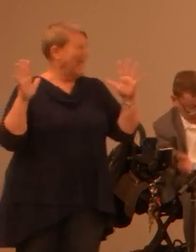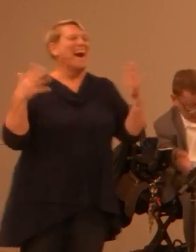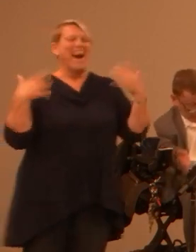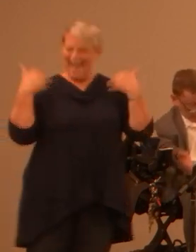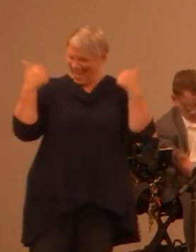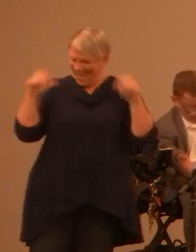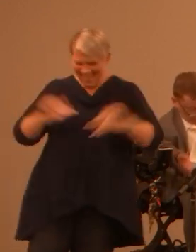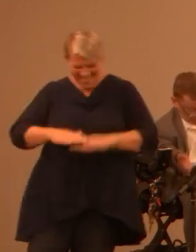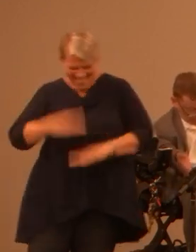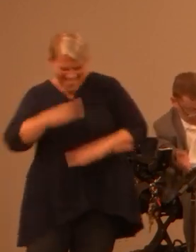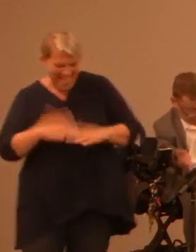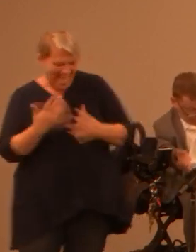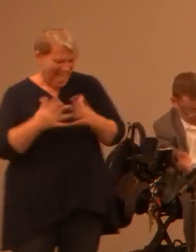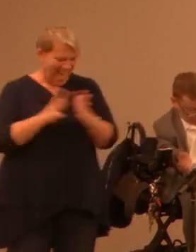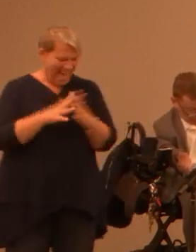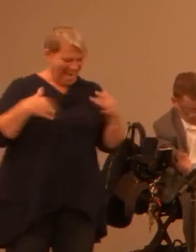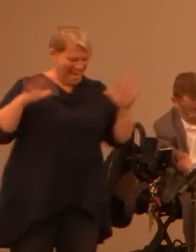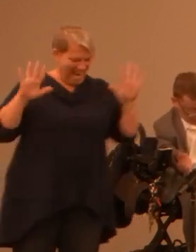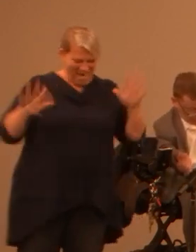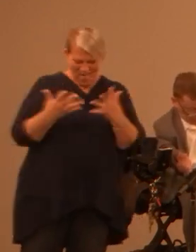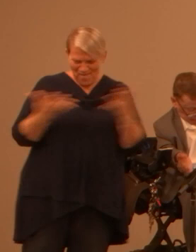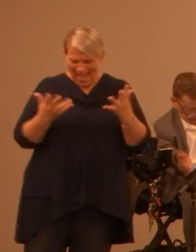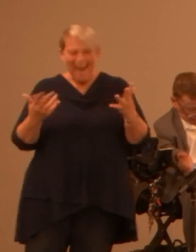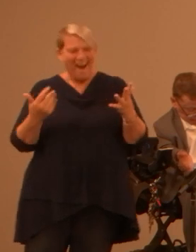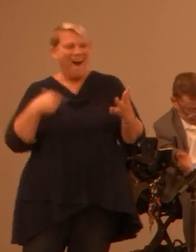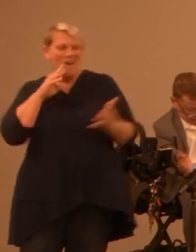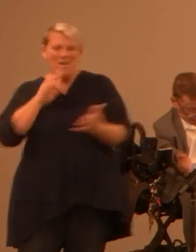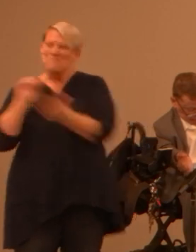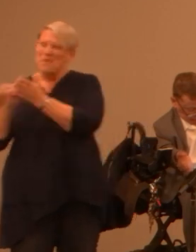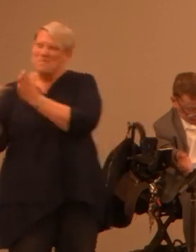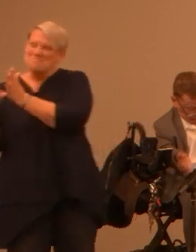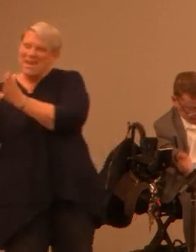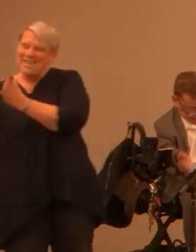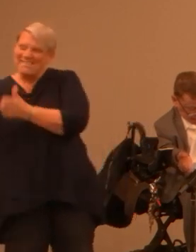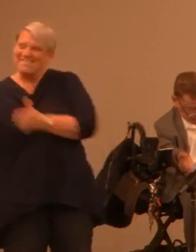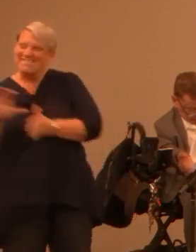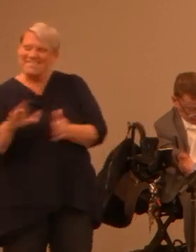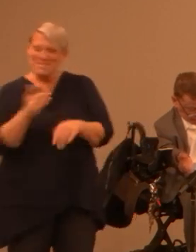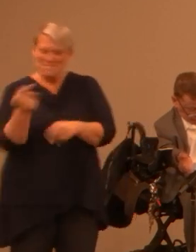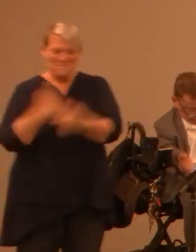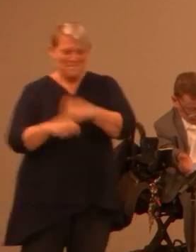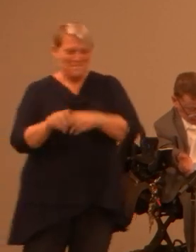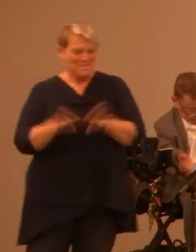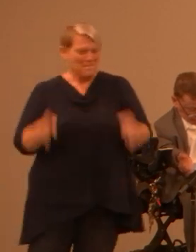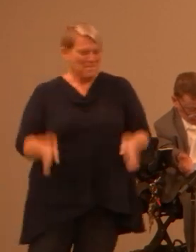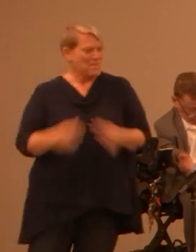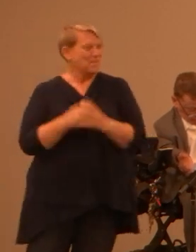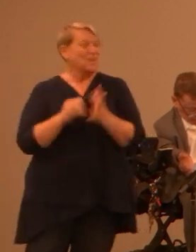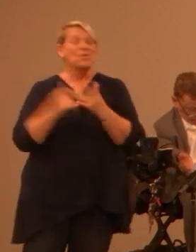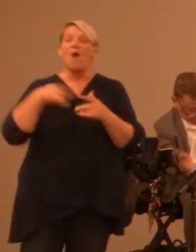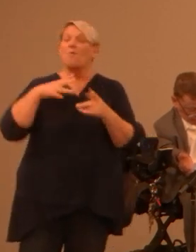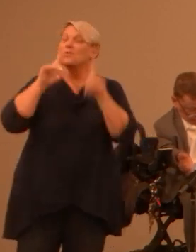that I'm finding where they sell these and putting in an application I can tell you that. I want to start by acknowledging that we are